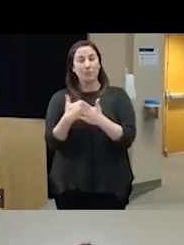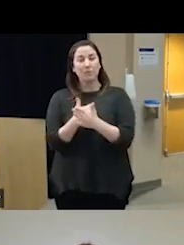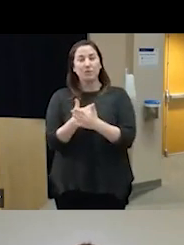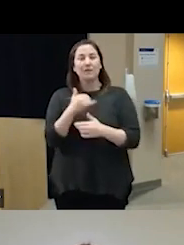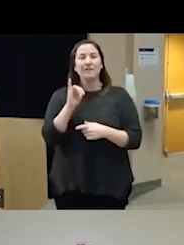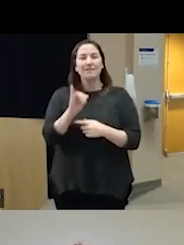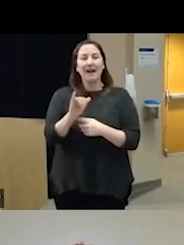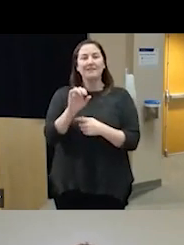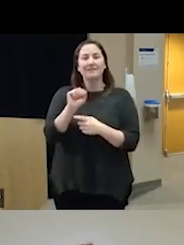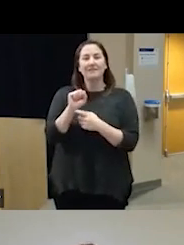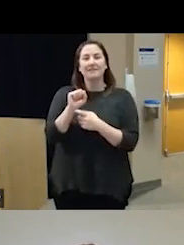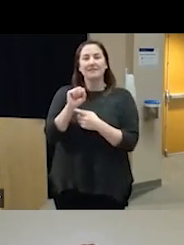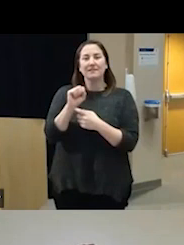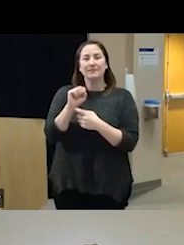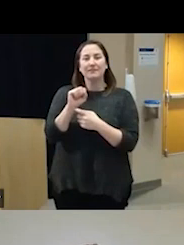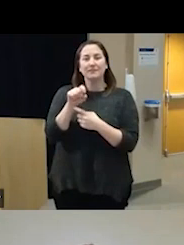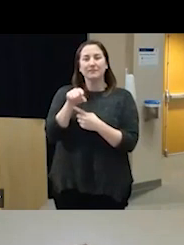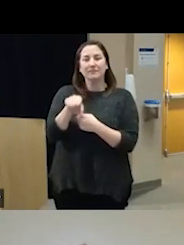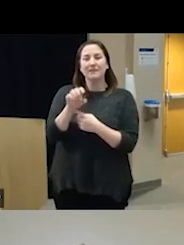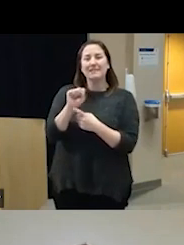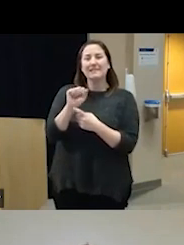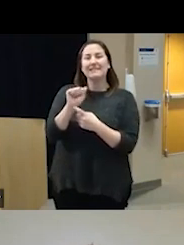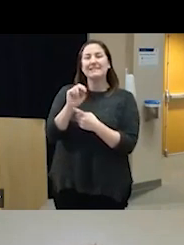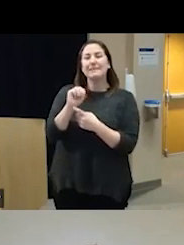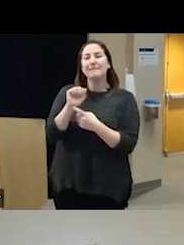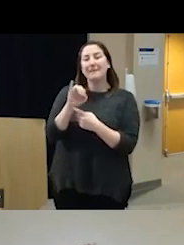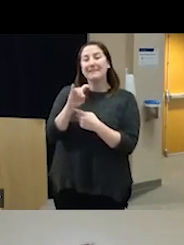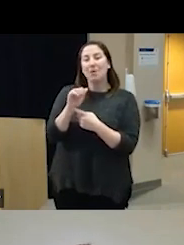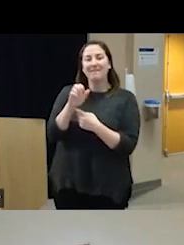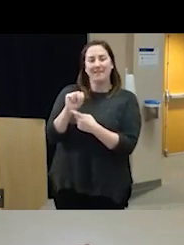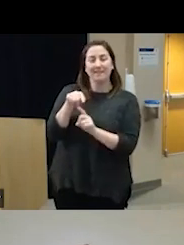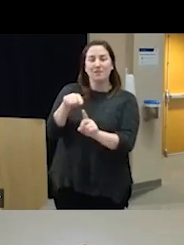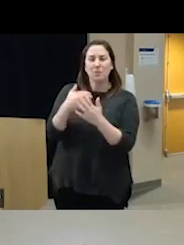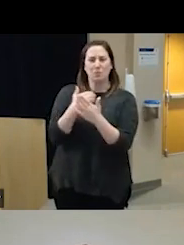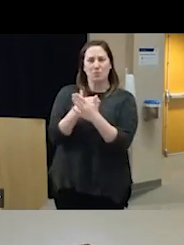orphan combination. So it's a new opioid antagonist that interferes with the food